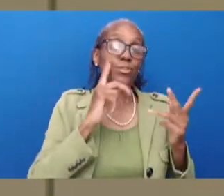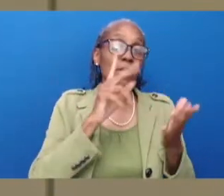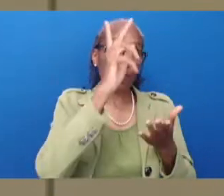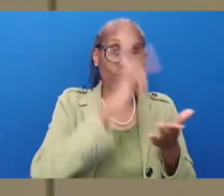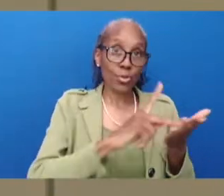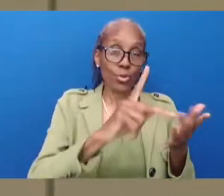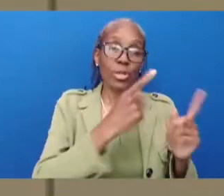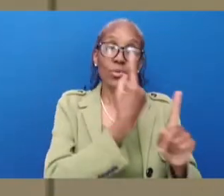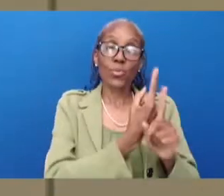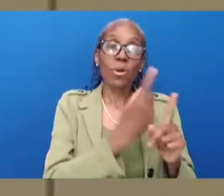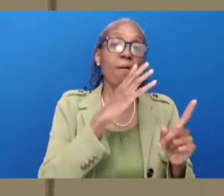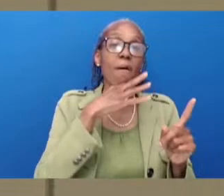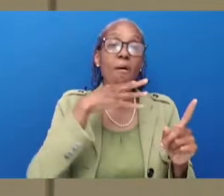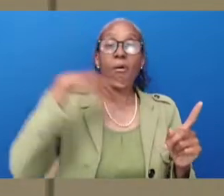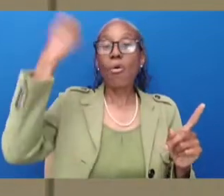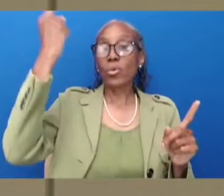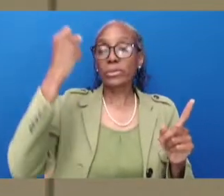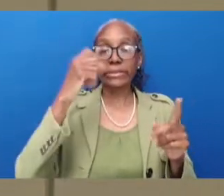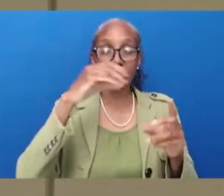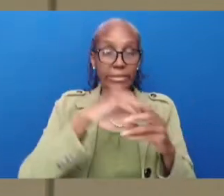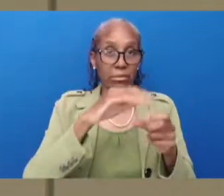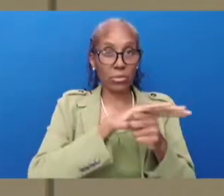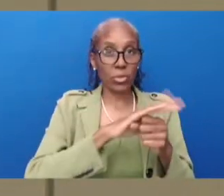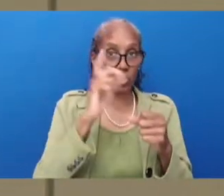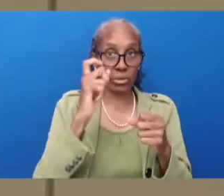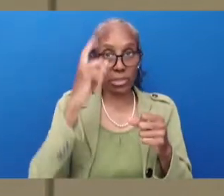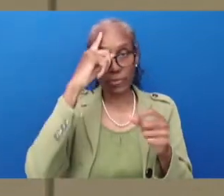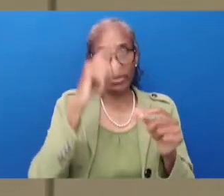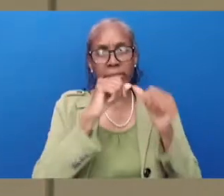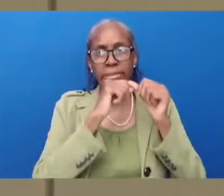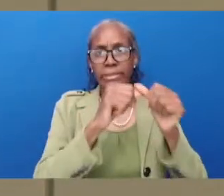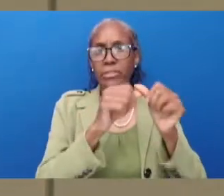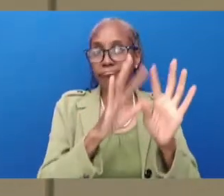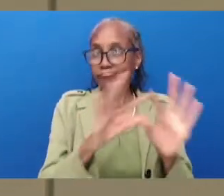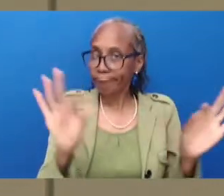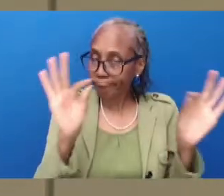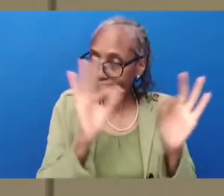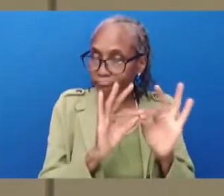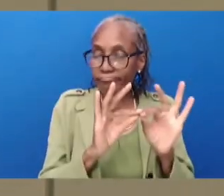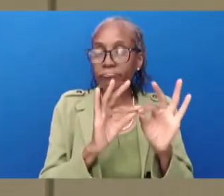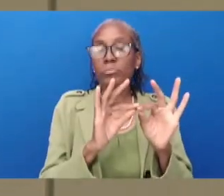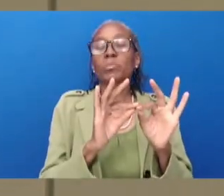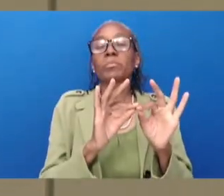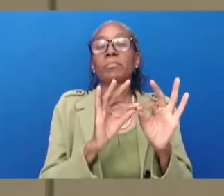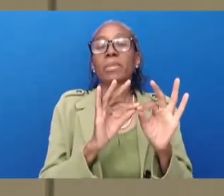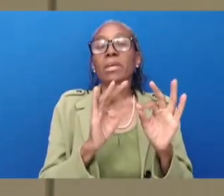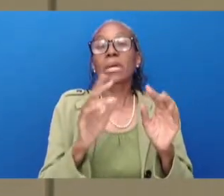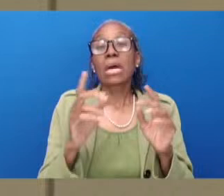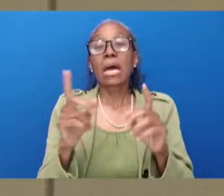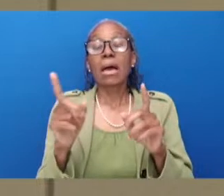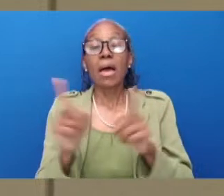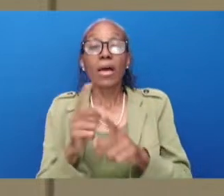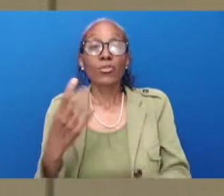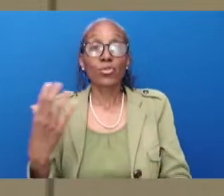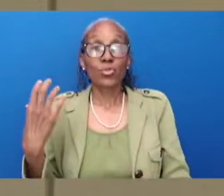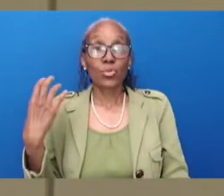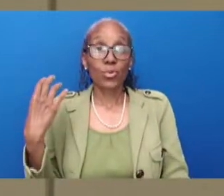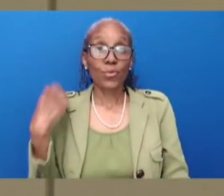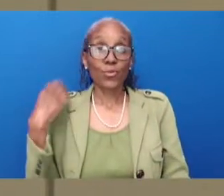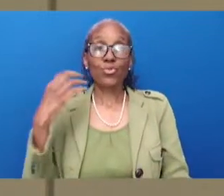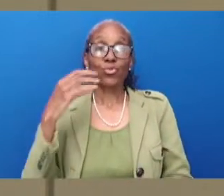WHEREAS, THE POSITION OF CLERK